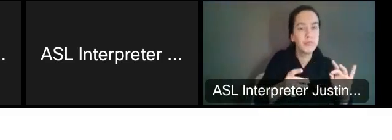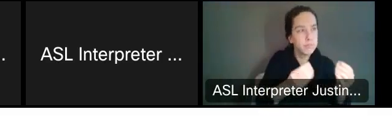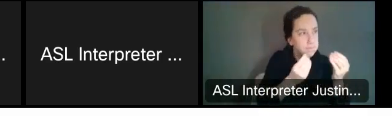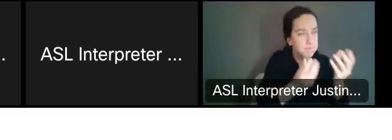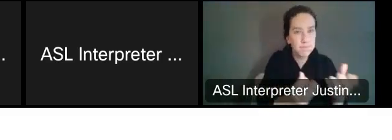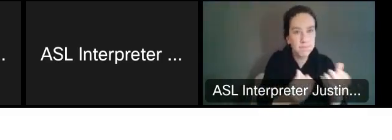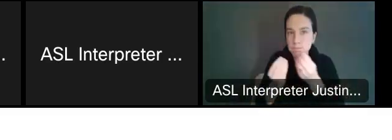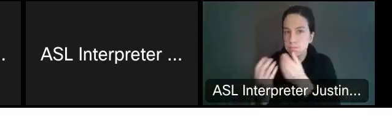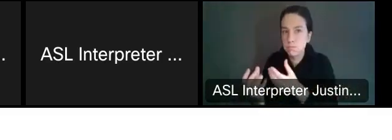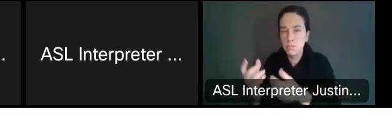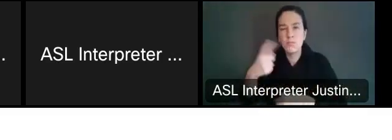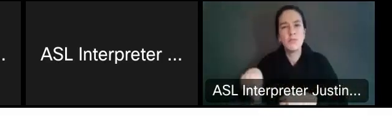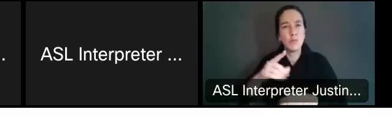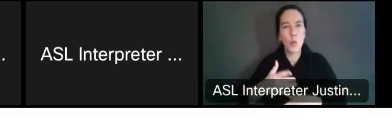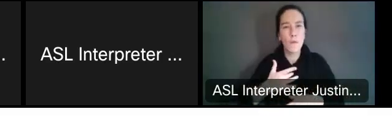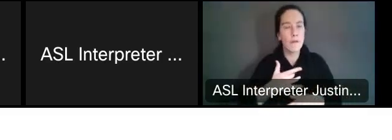For themselves and their families.